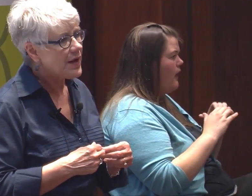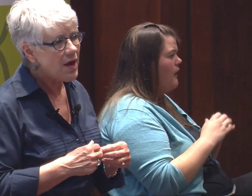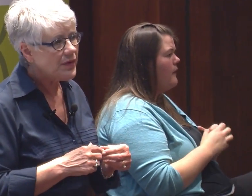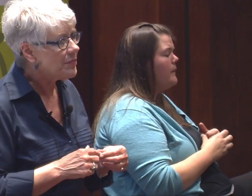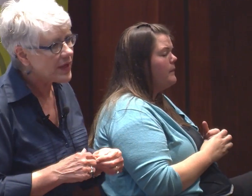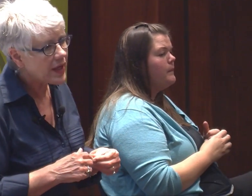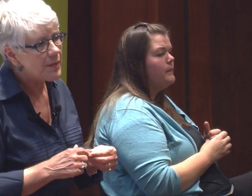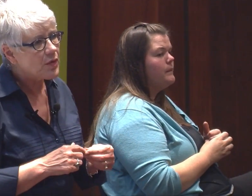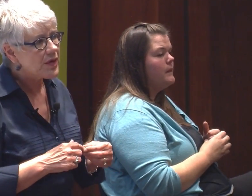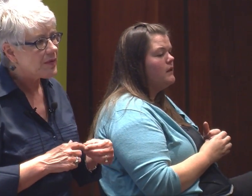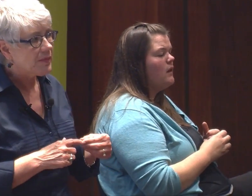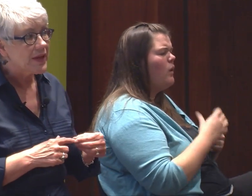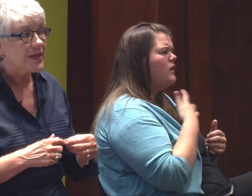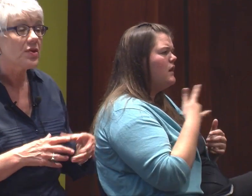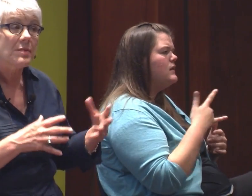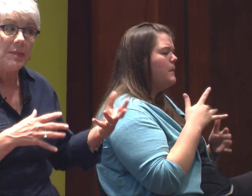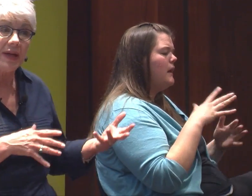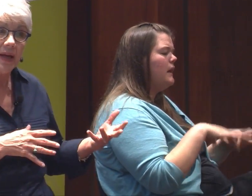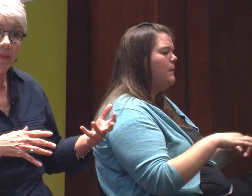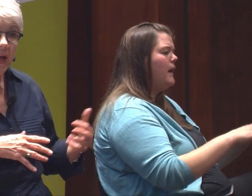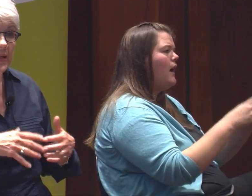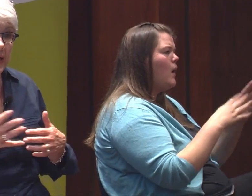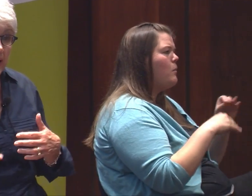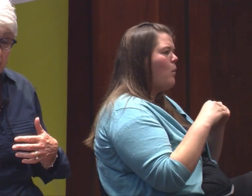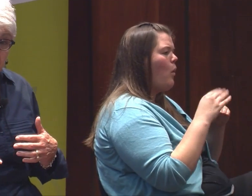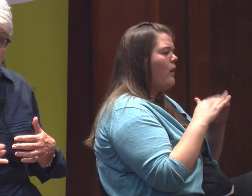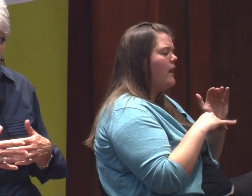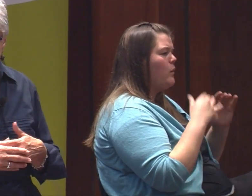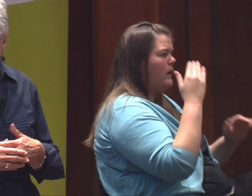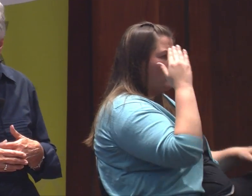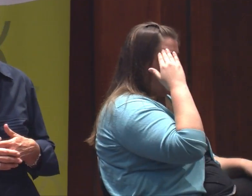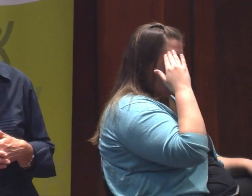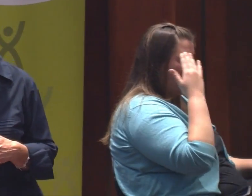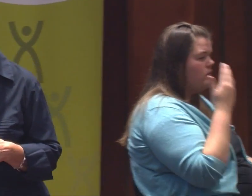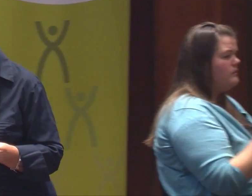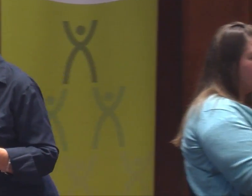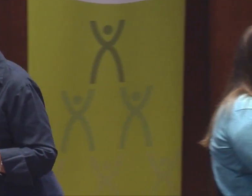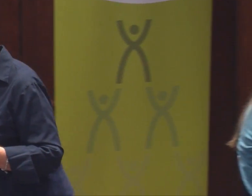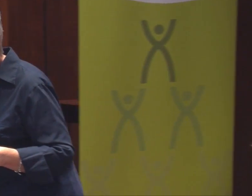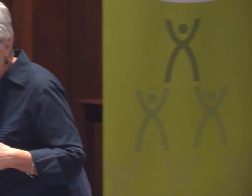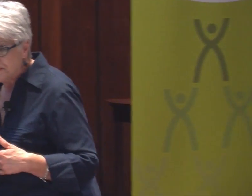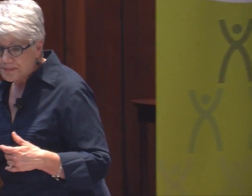they often are picking up more than we realize, or they might pick it up that day even if they don't pick it up another time.